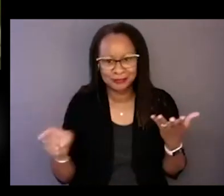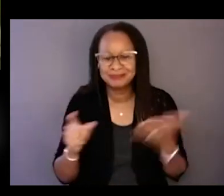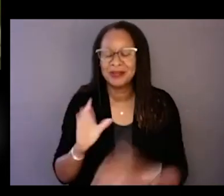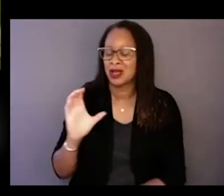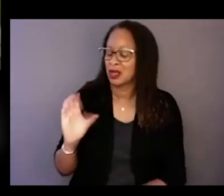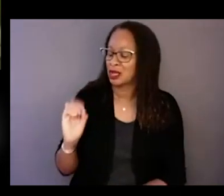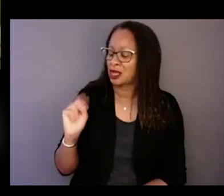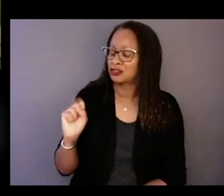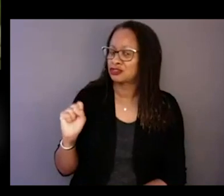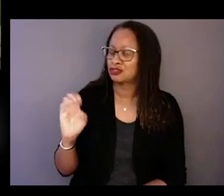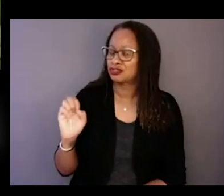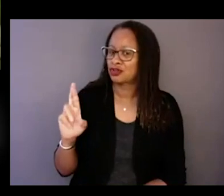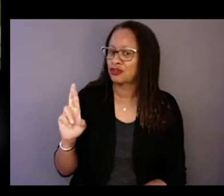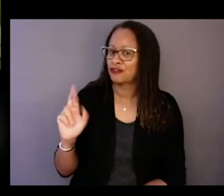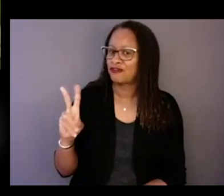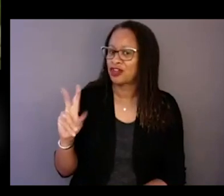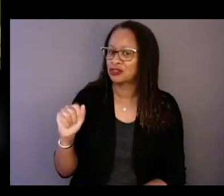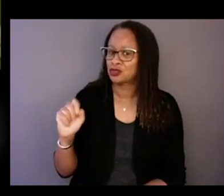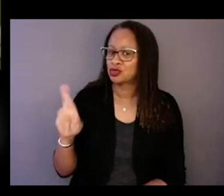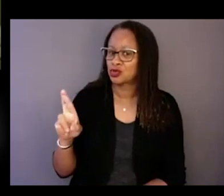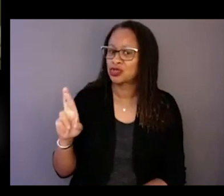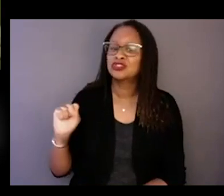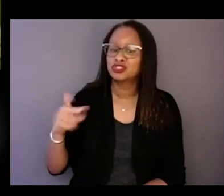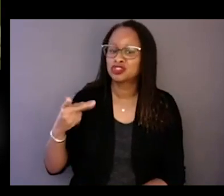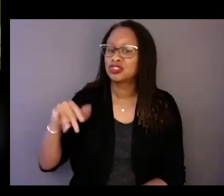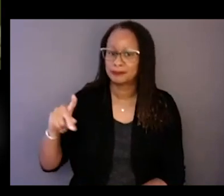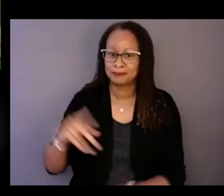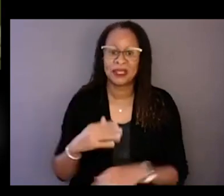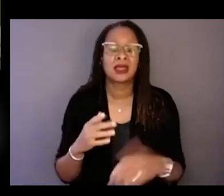You know, there have been several hearings since the film came out.